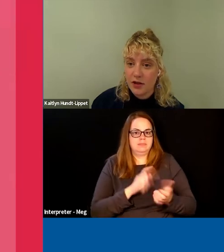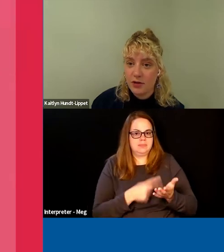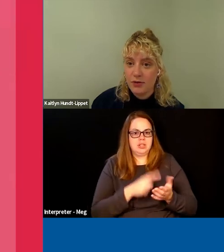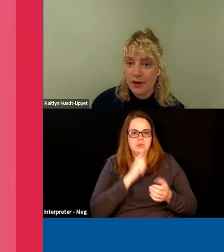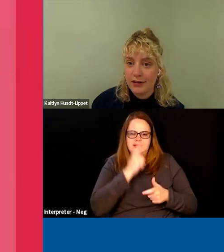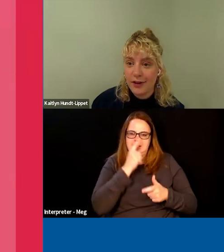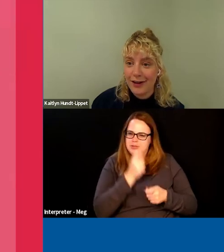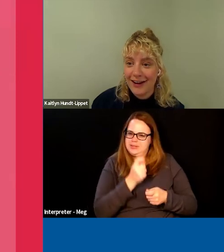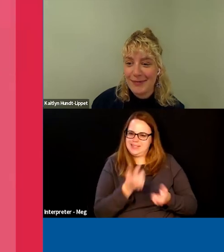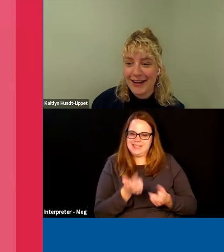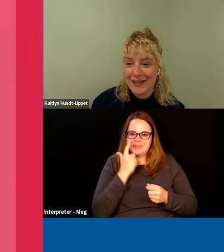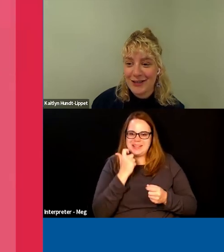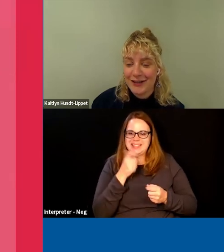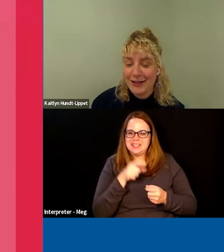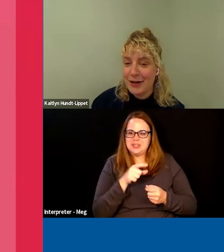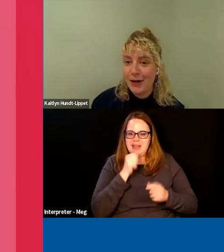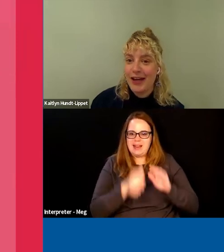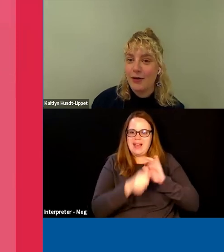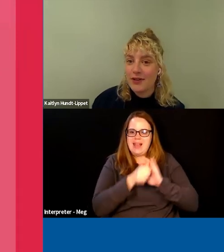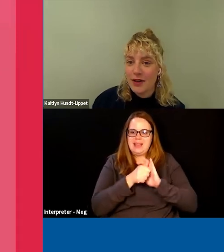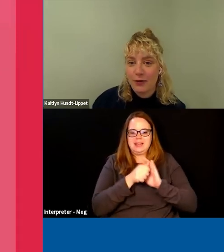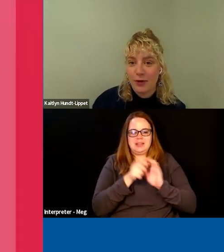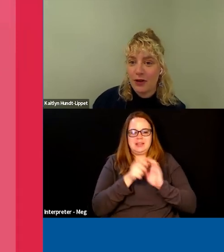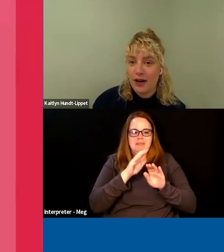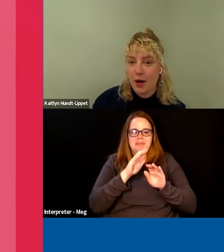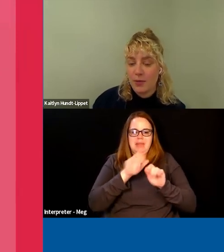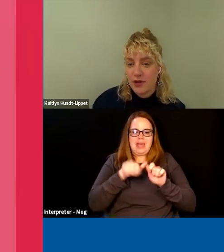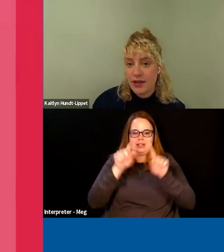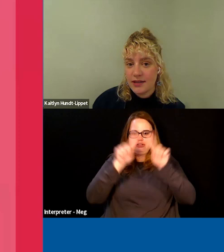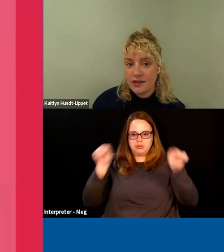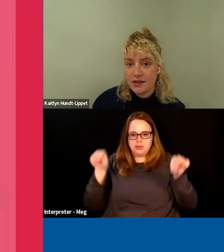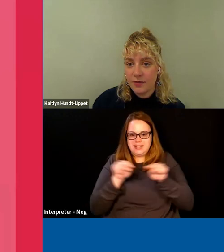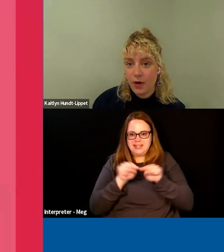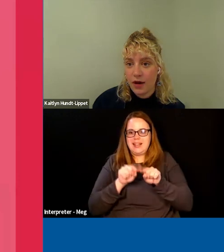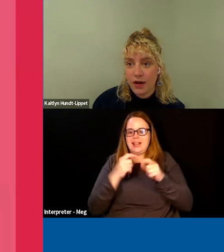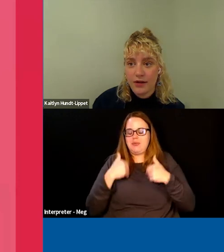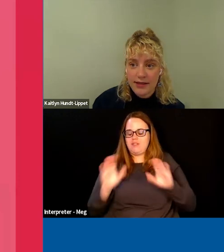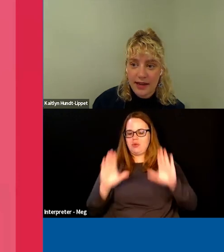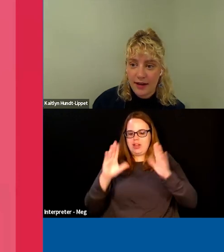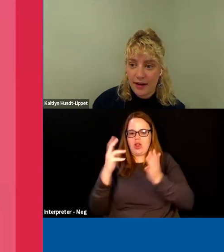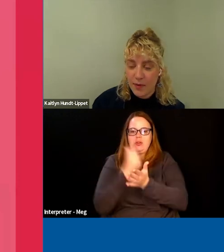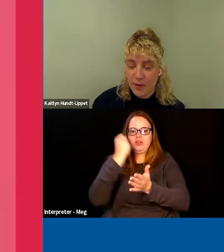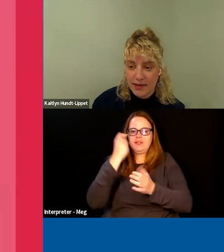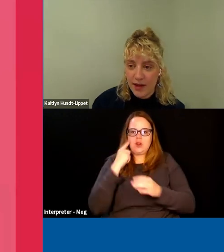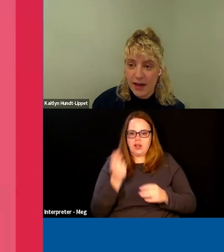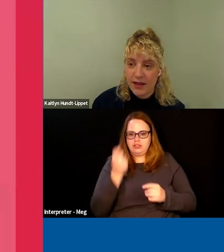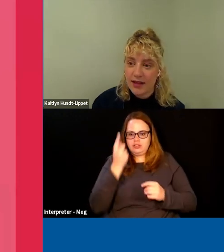'cause you kind of aren't hiding behind a screen, and you also have really great opportunities for understanding because of that.